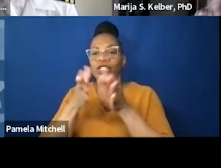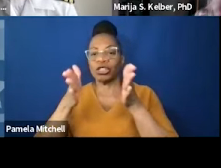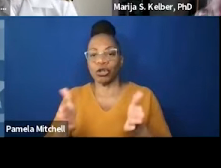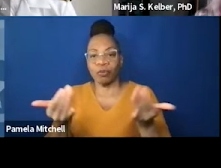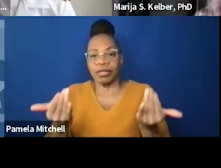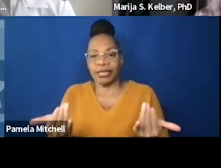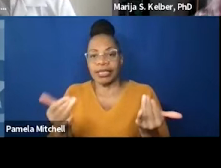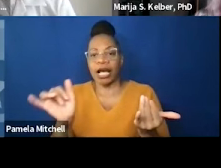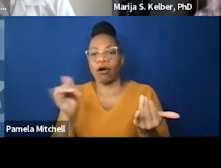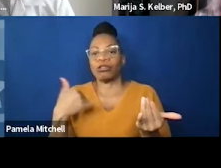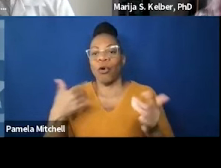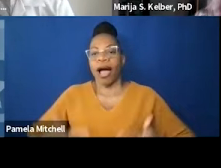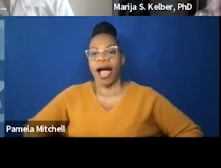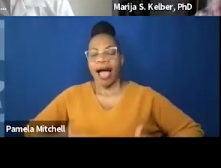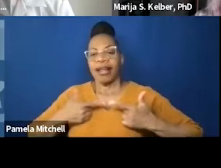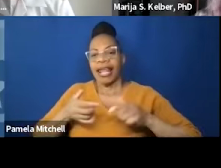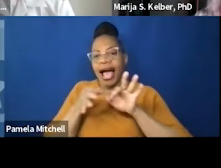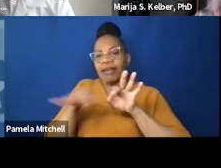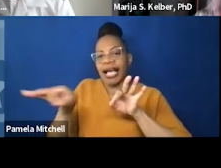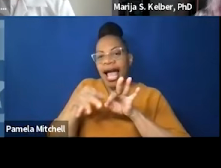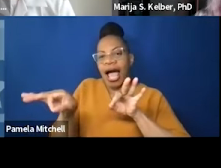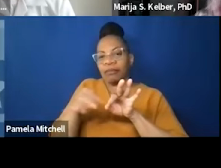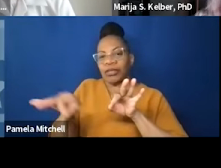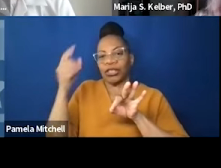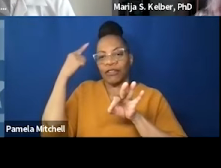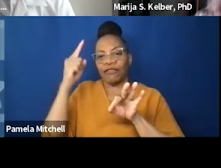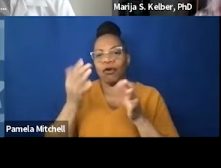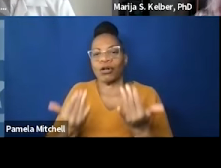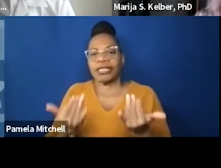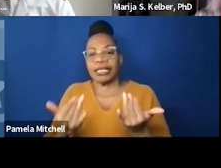There is also live captioning for today's event. To view live captioning,